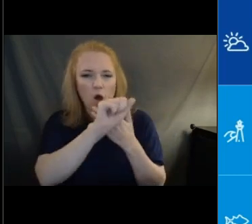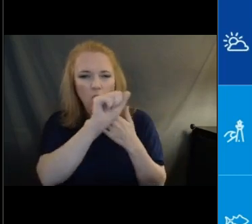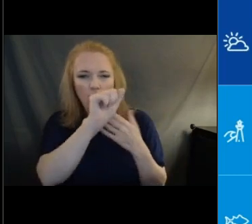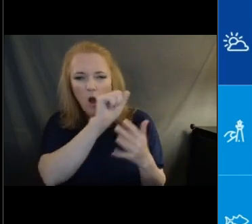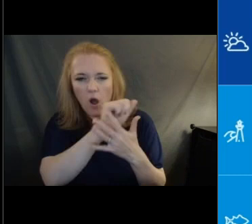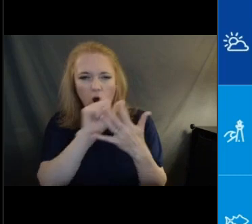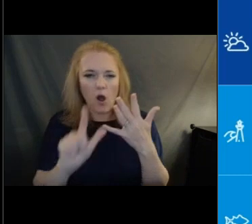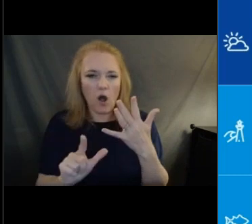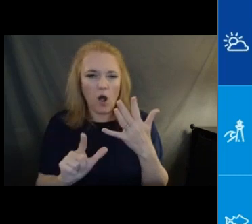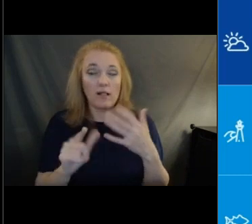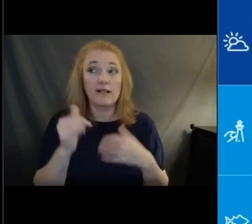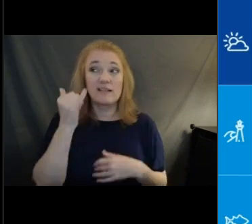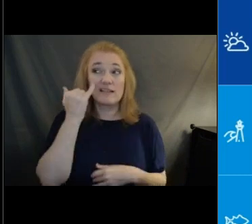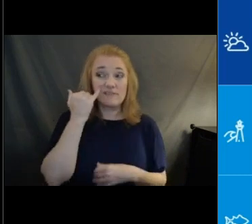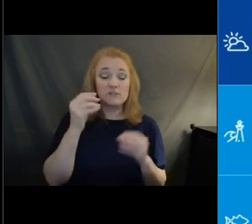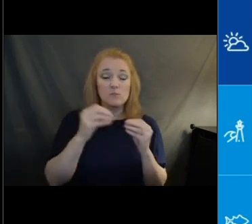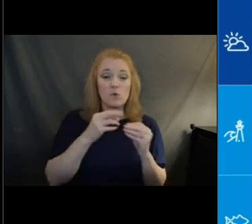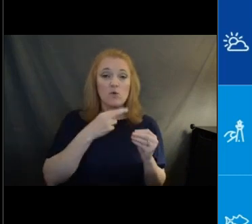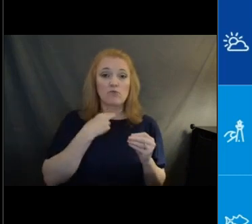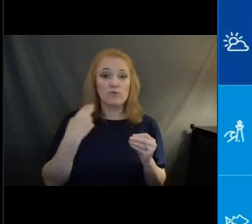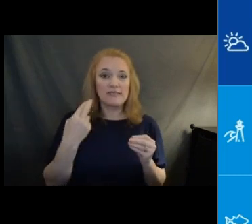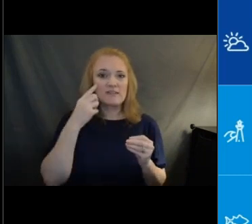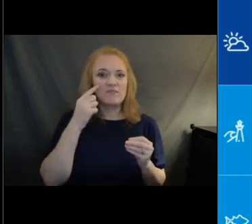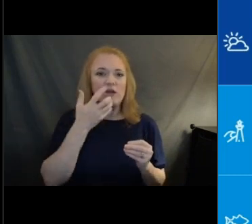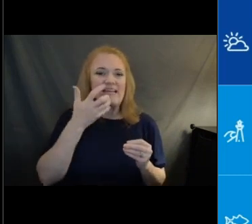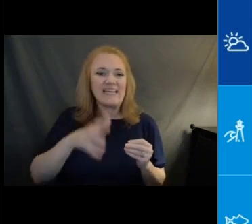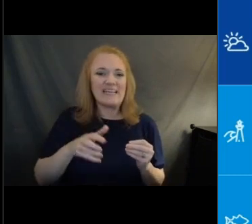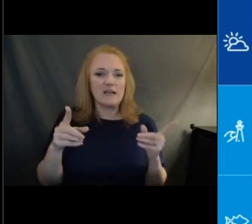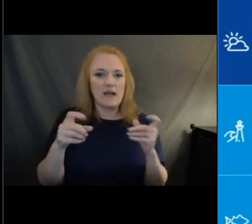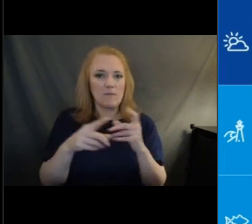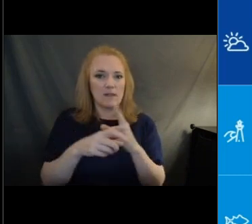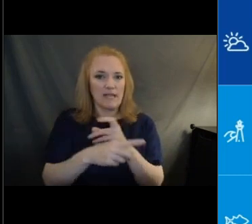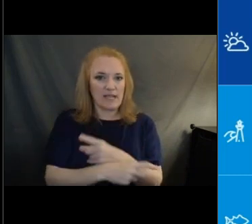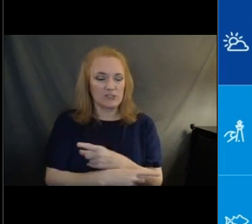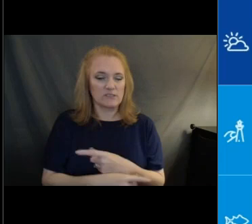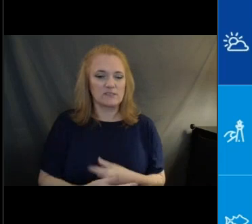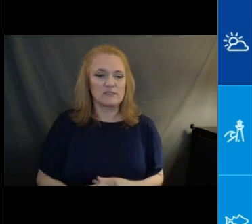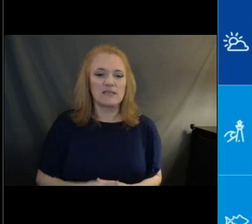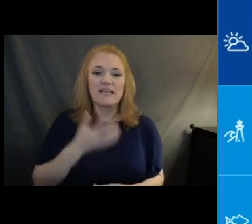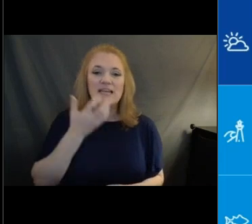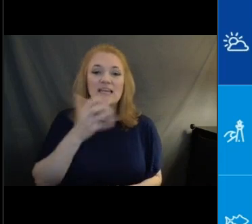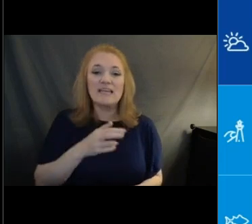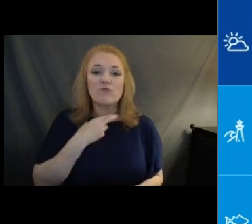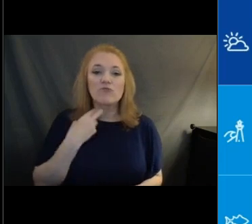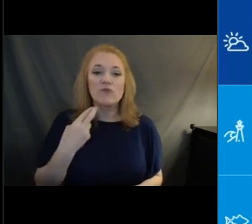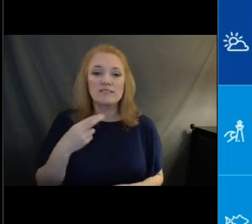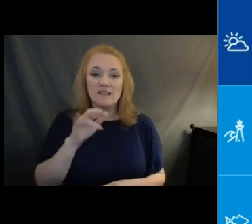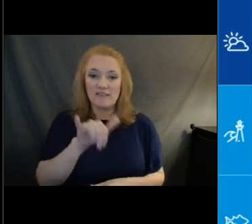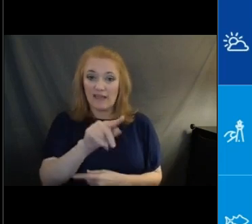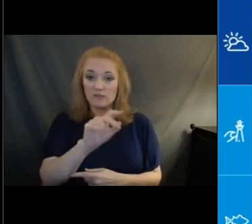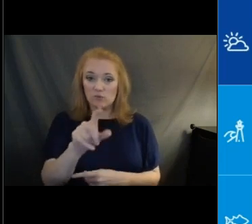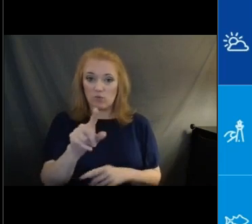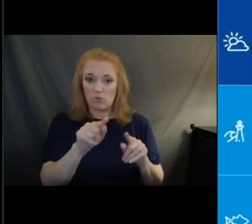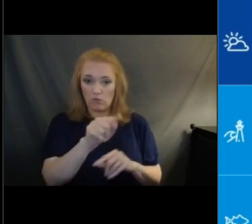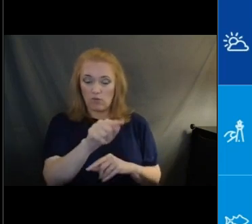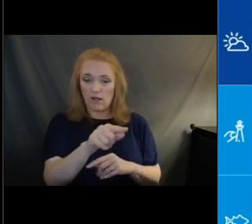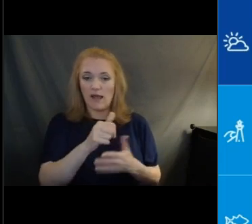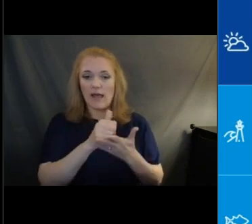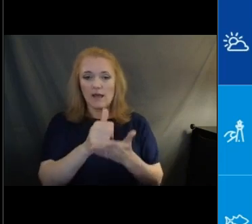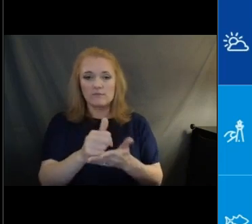elevated risk for heat complications. HeatRisk helps provide, or helps people understand,